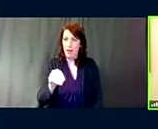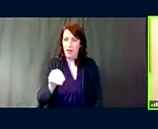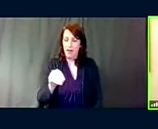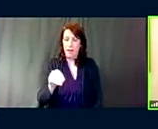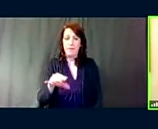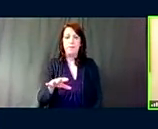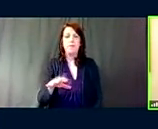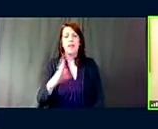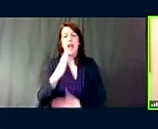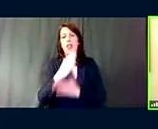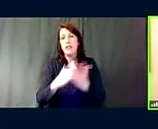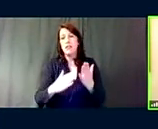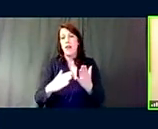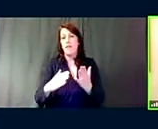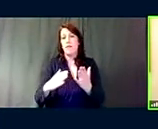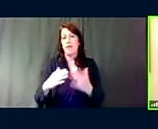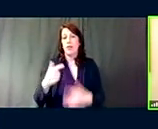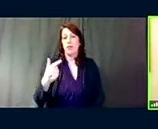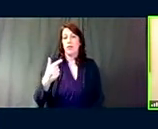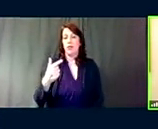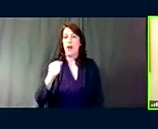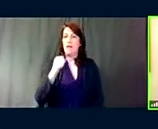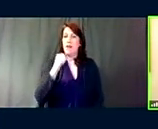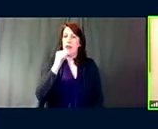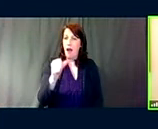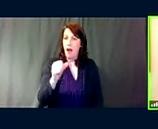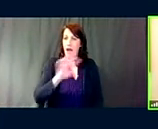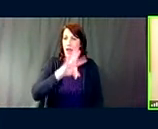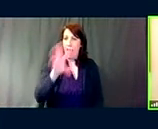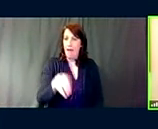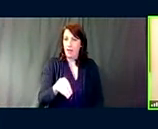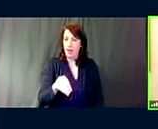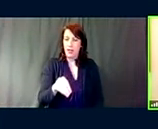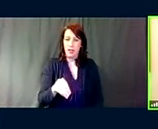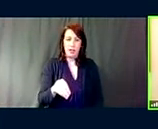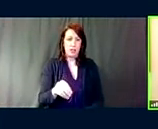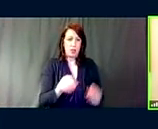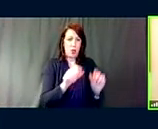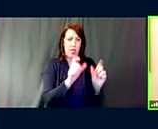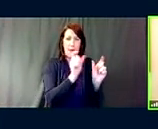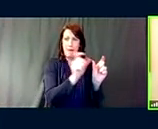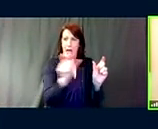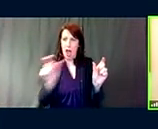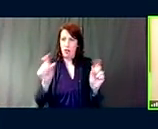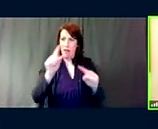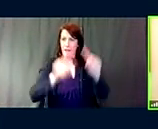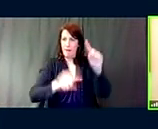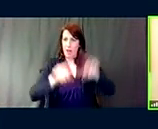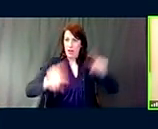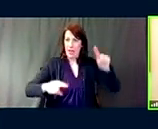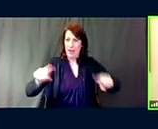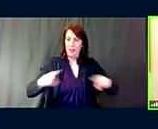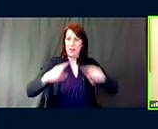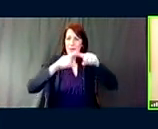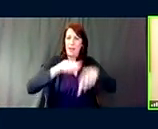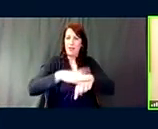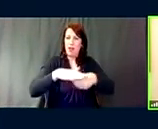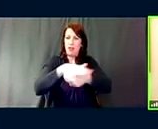AND CENTRAL AFRICA. THEN ALSO TO SOME EXTENT GENE FLOW WITH NON-AFRICAN AMERICANS,